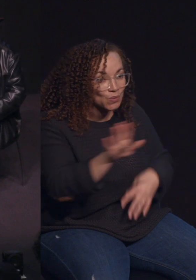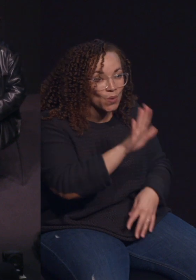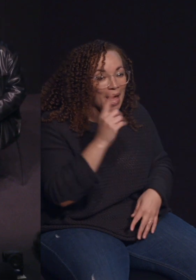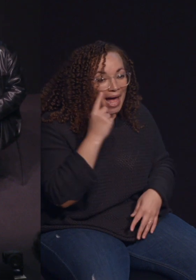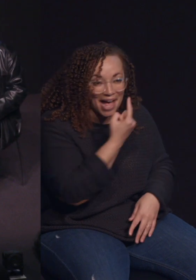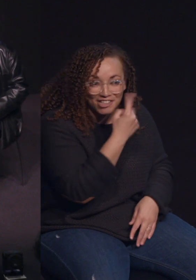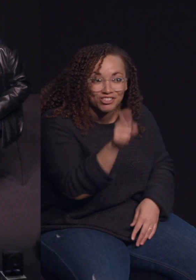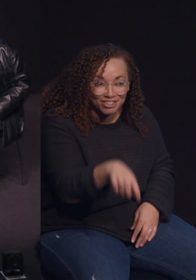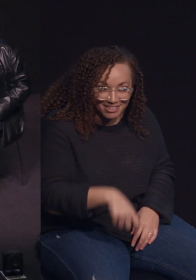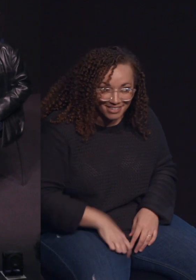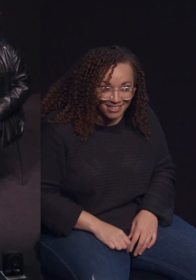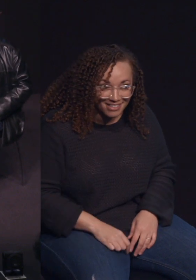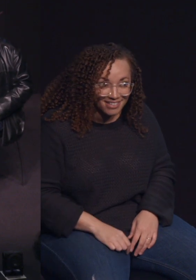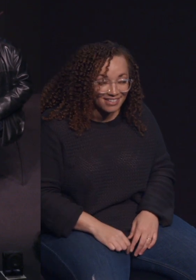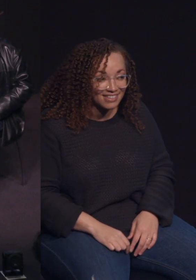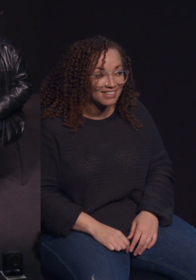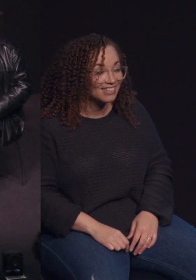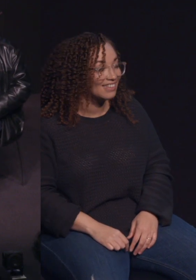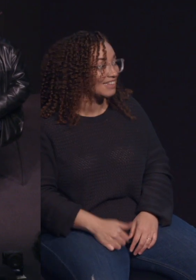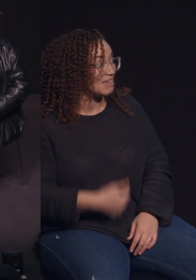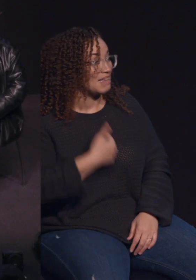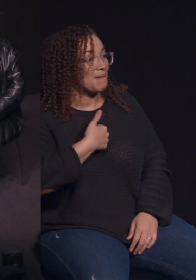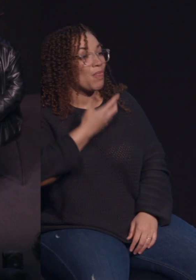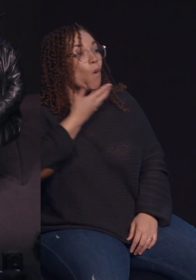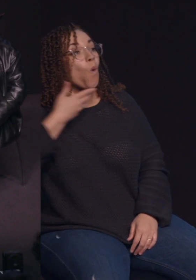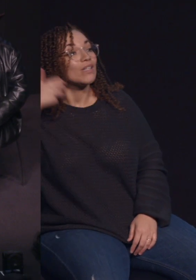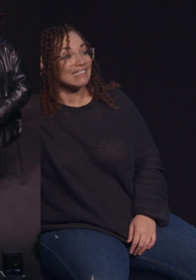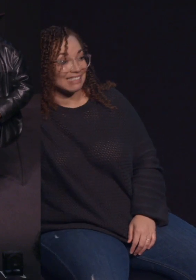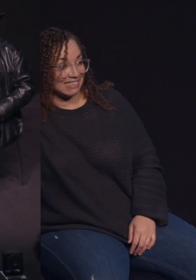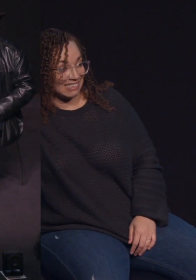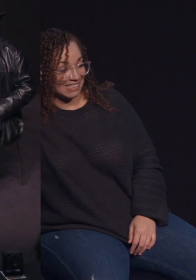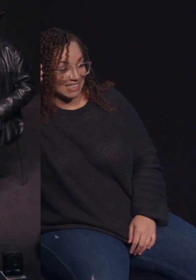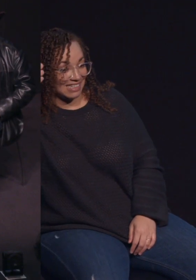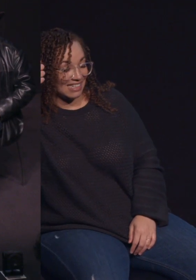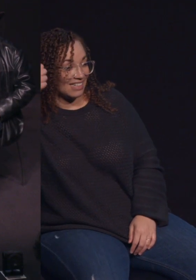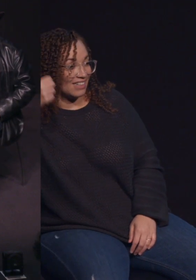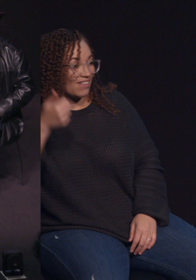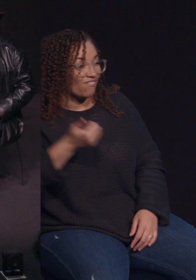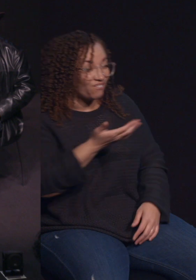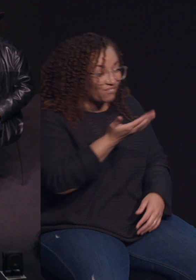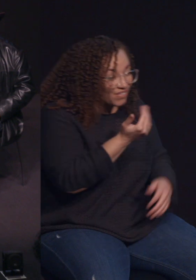Because to be the oldest, you know, the very instant that they brought another individual into